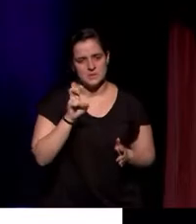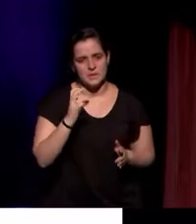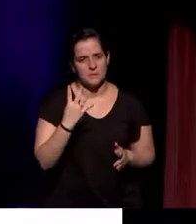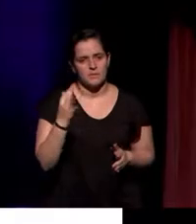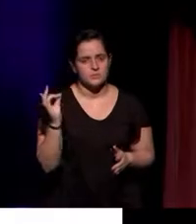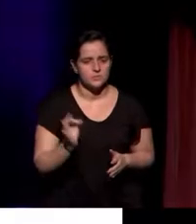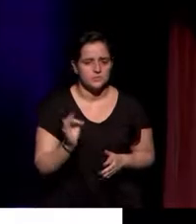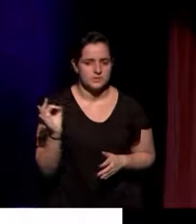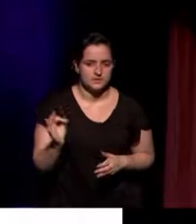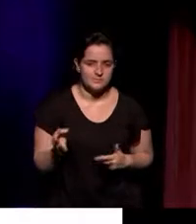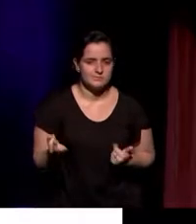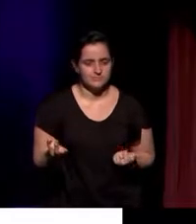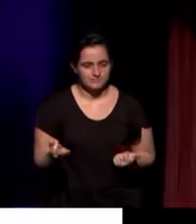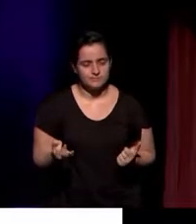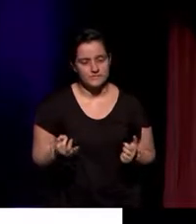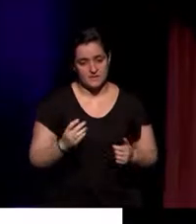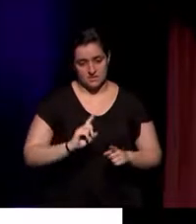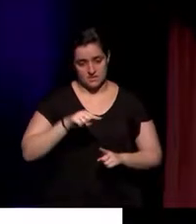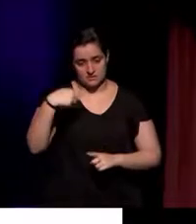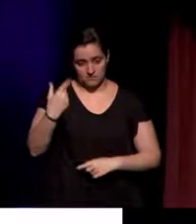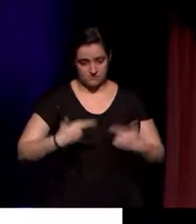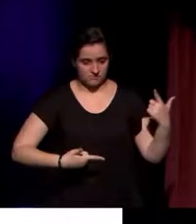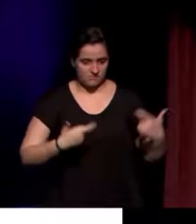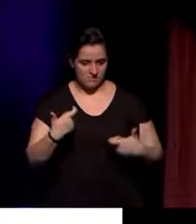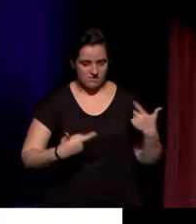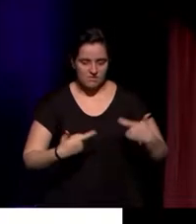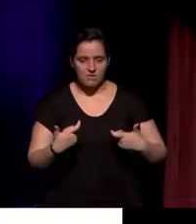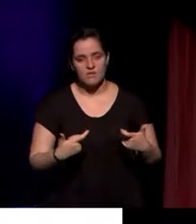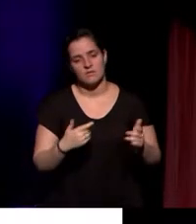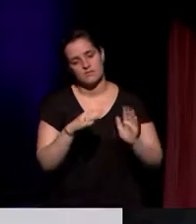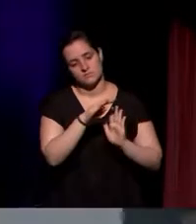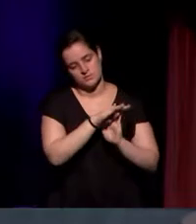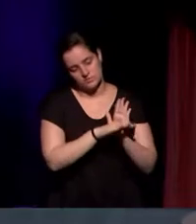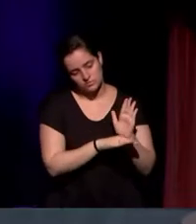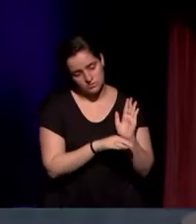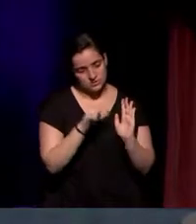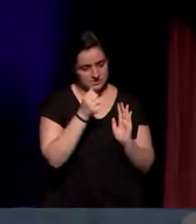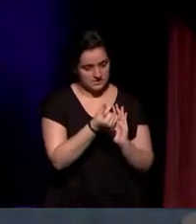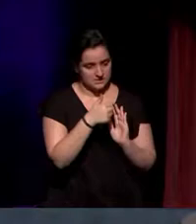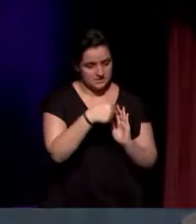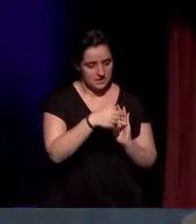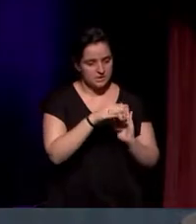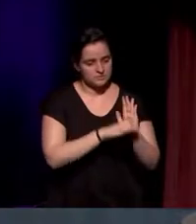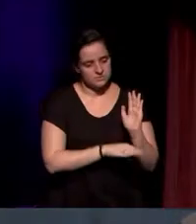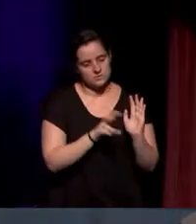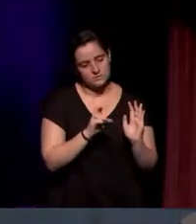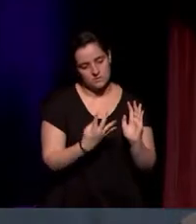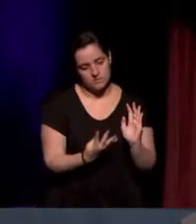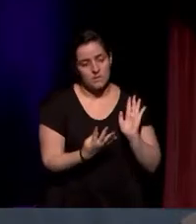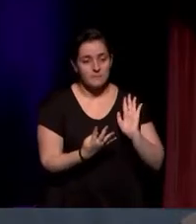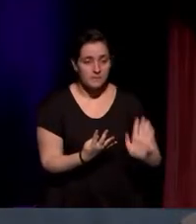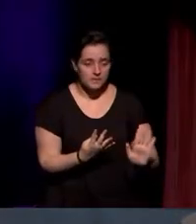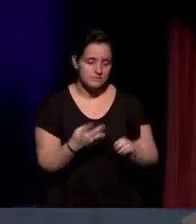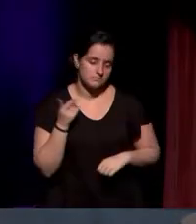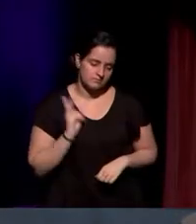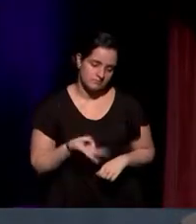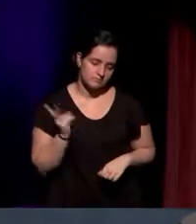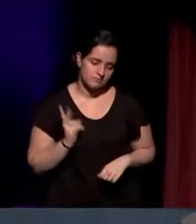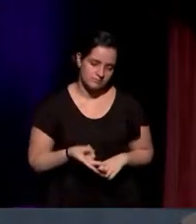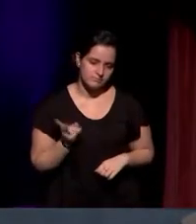dropped after the war, dropped from 67% to 54%, but remains unchanged long time.